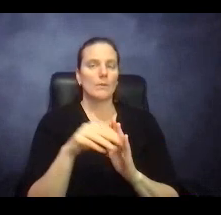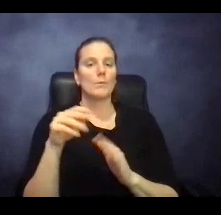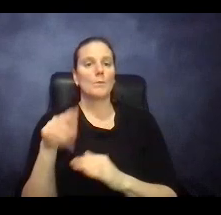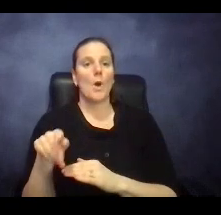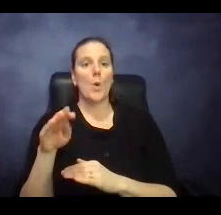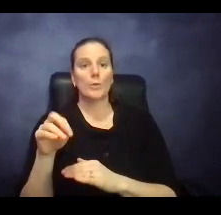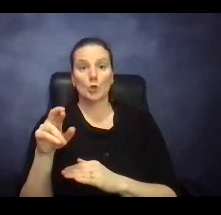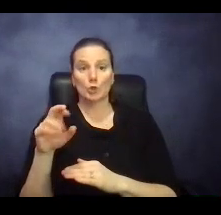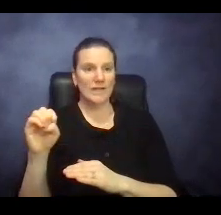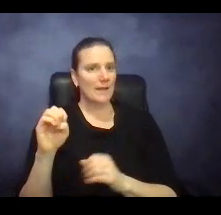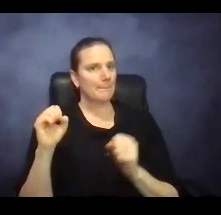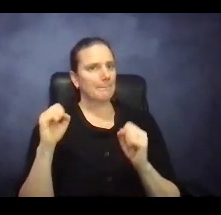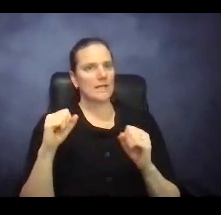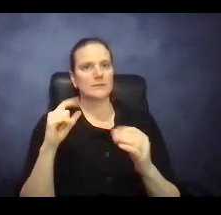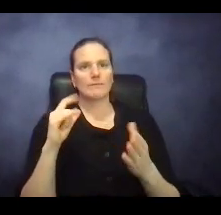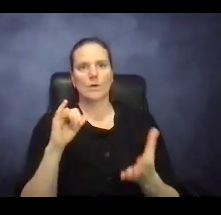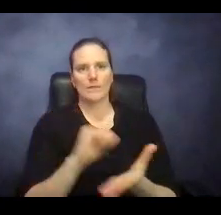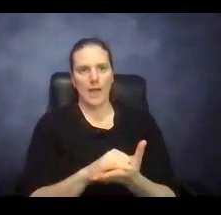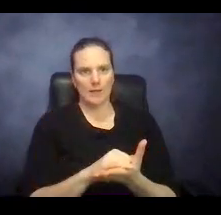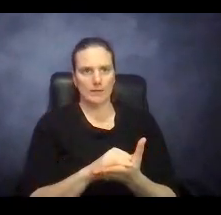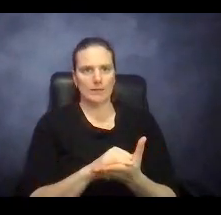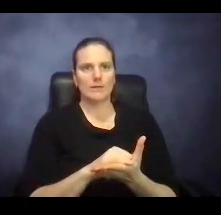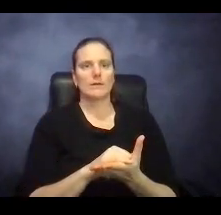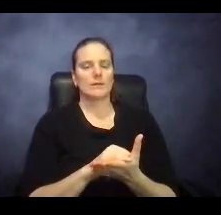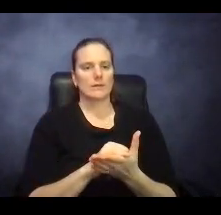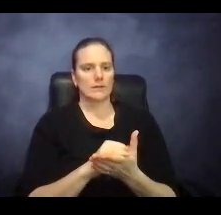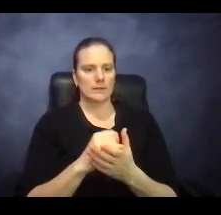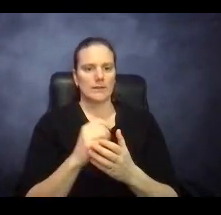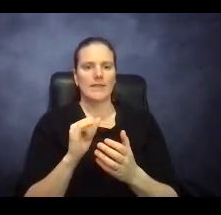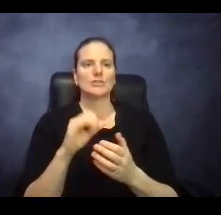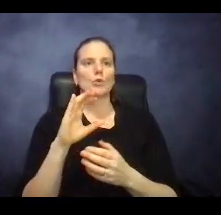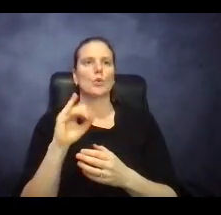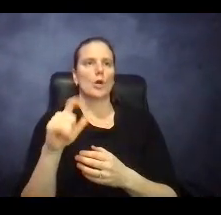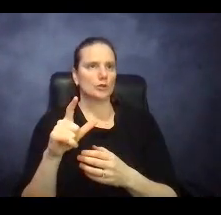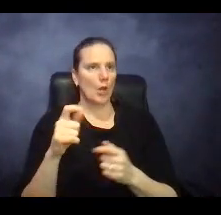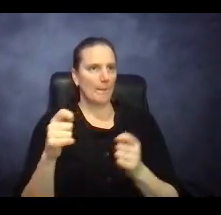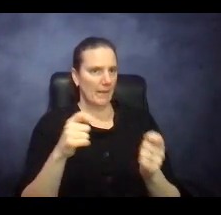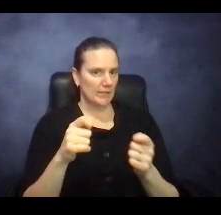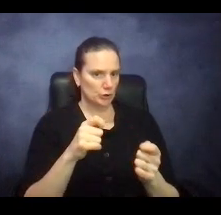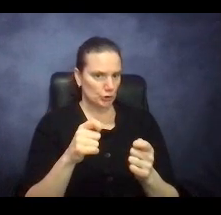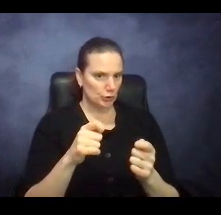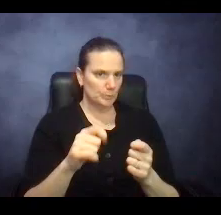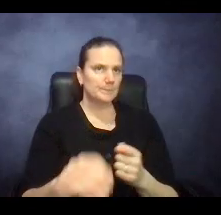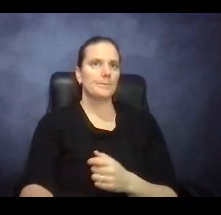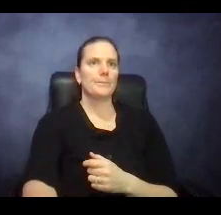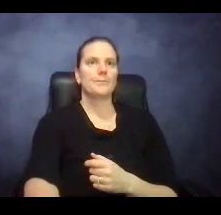And then integrative therapeutics, this is a very specific product, cortisol manager and it has all that stuff that we mentioned.